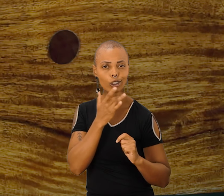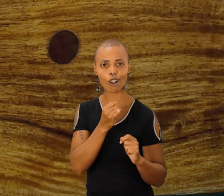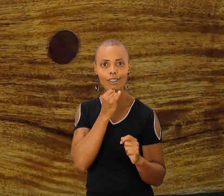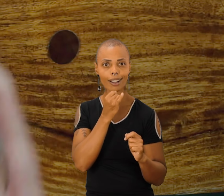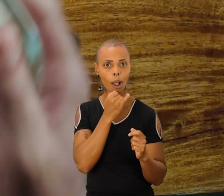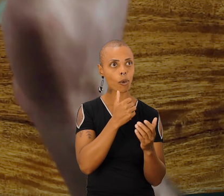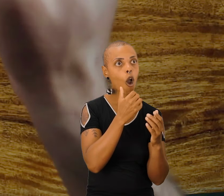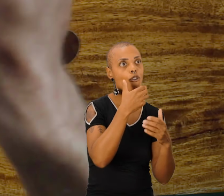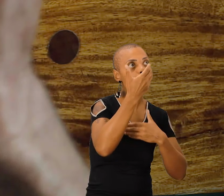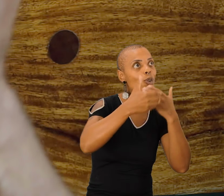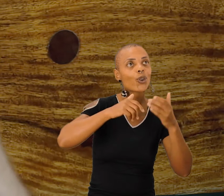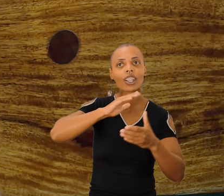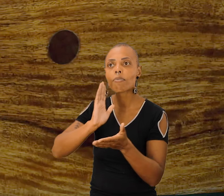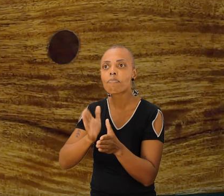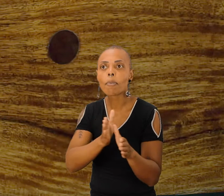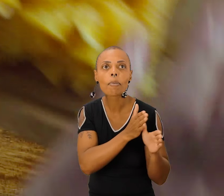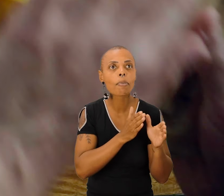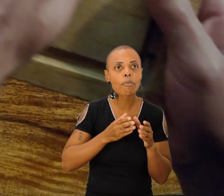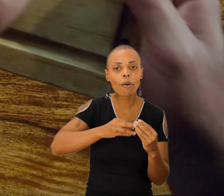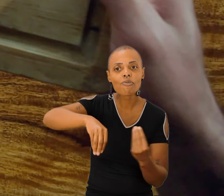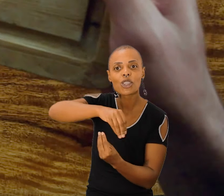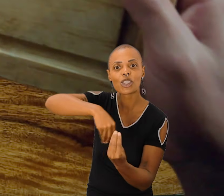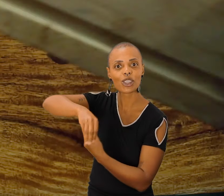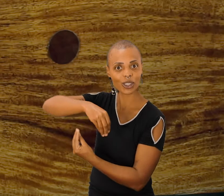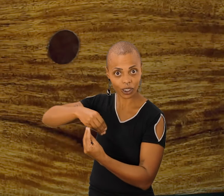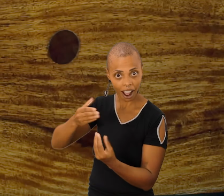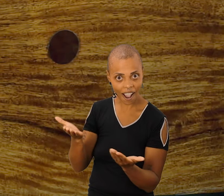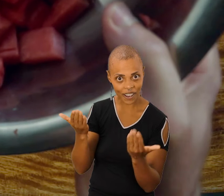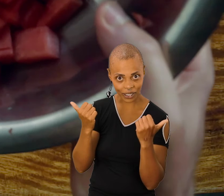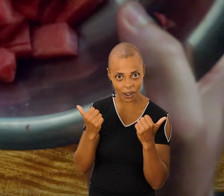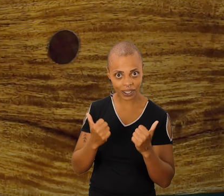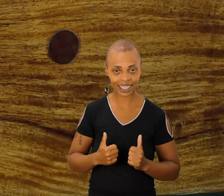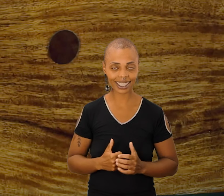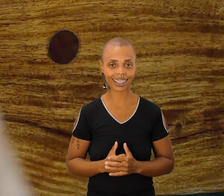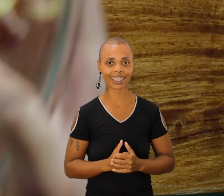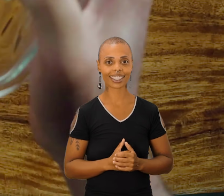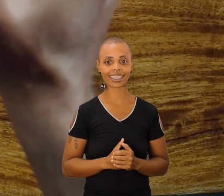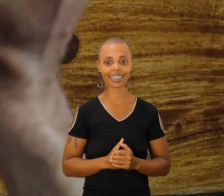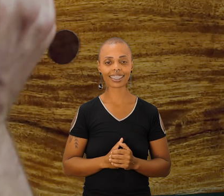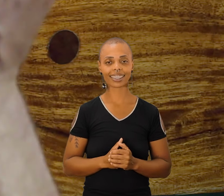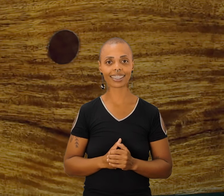but we can make them tastier by making a fruit salad. How about making a recipe?